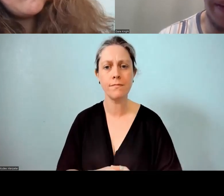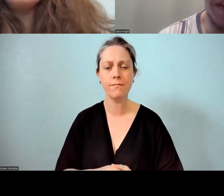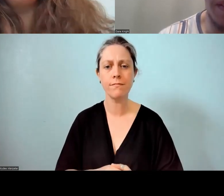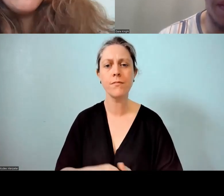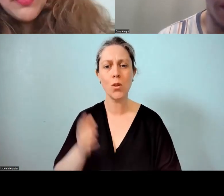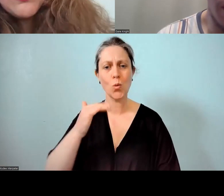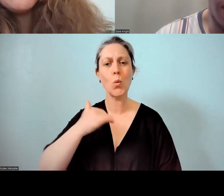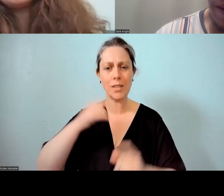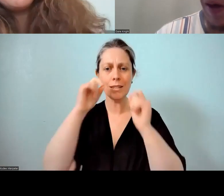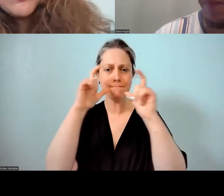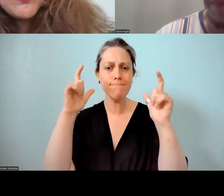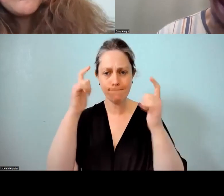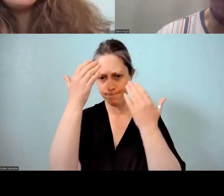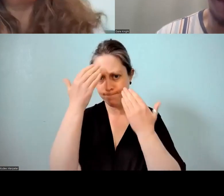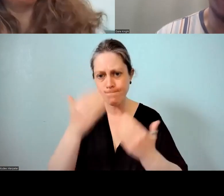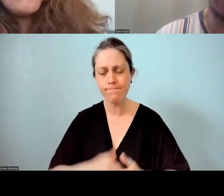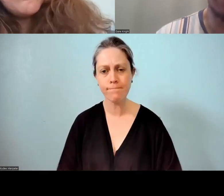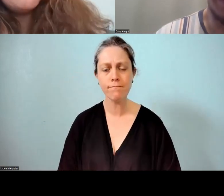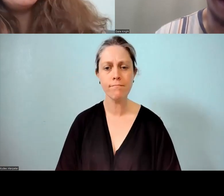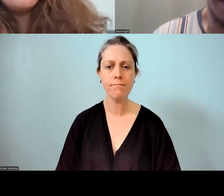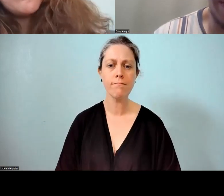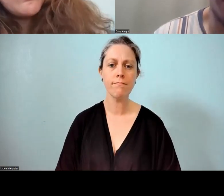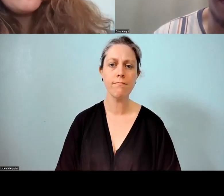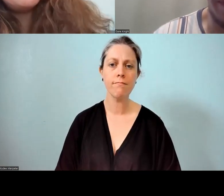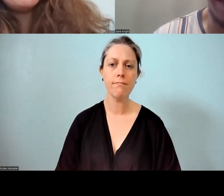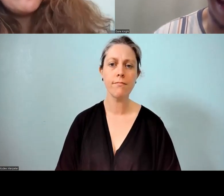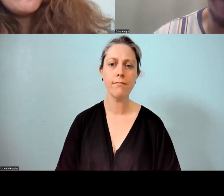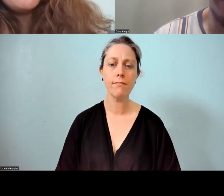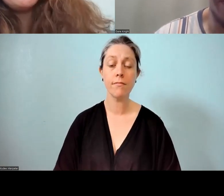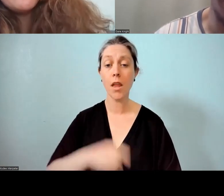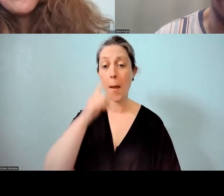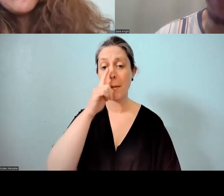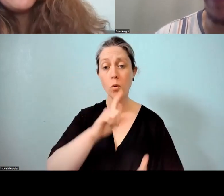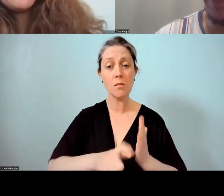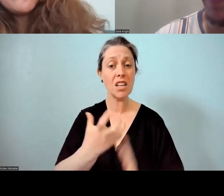because, you know, as we've said, people with disabilities have different capabilities,